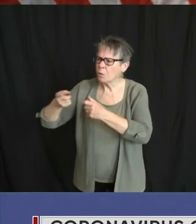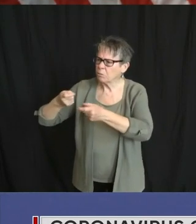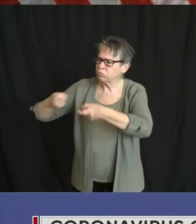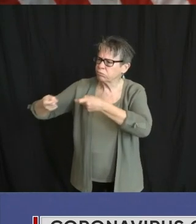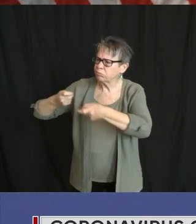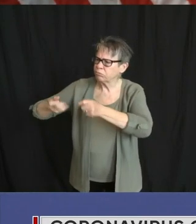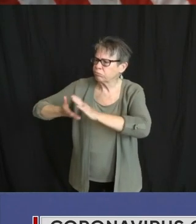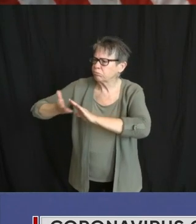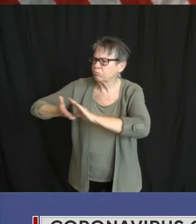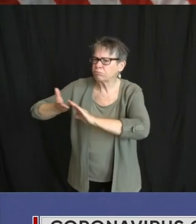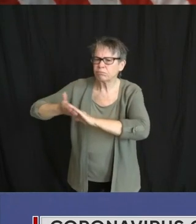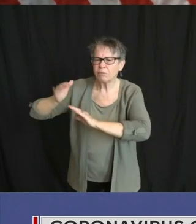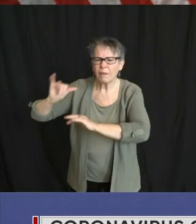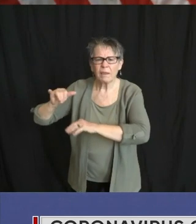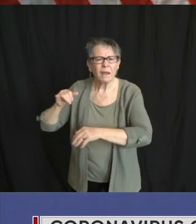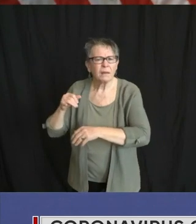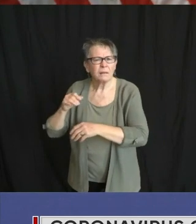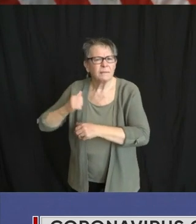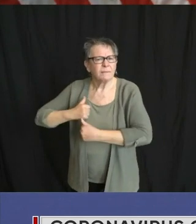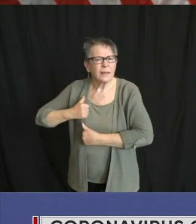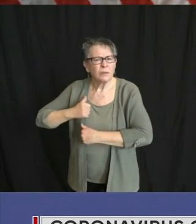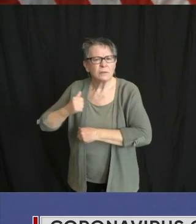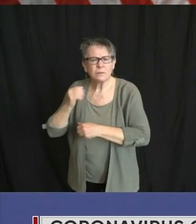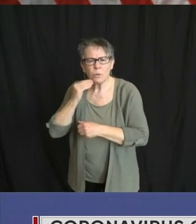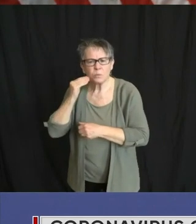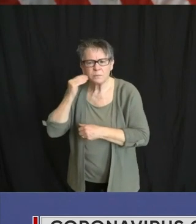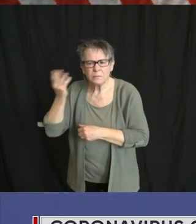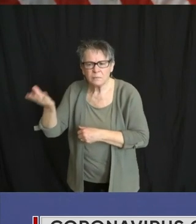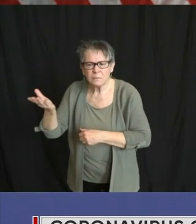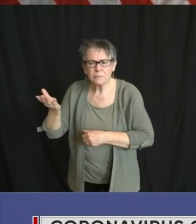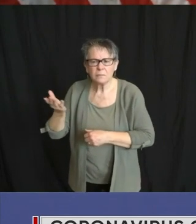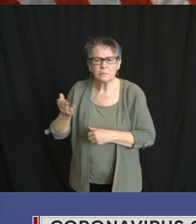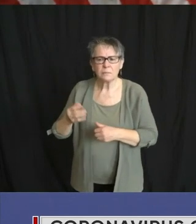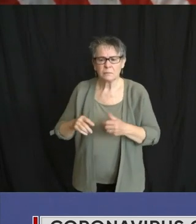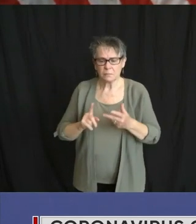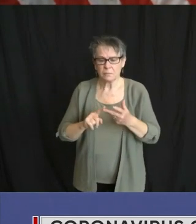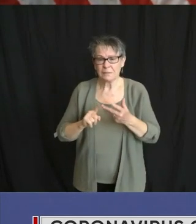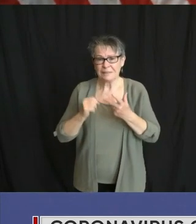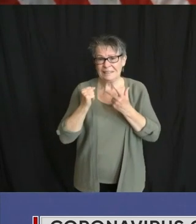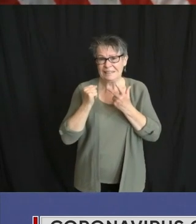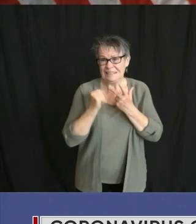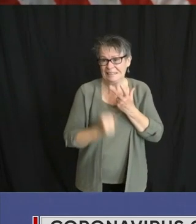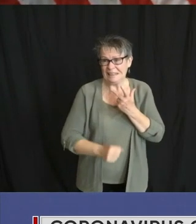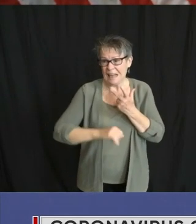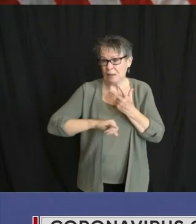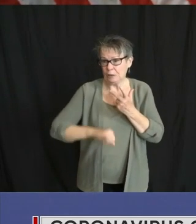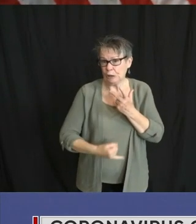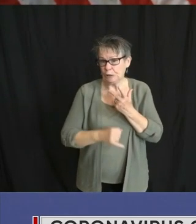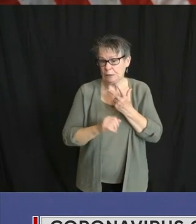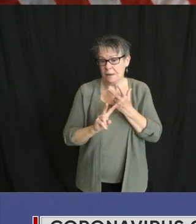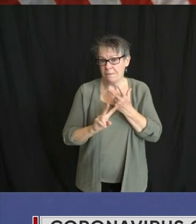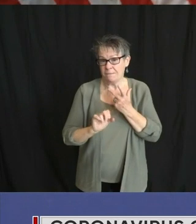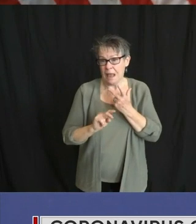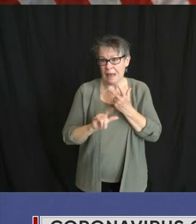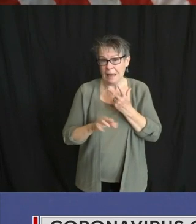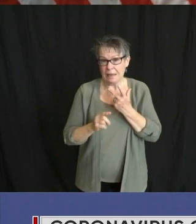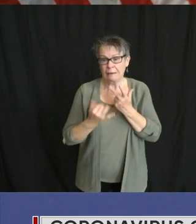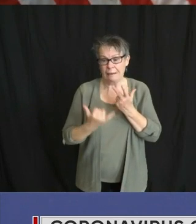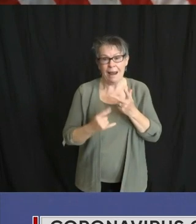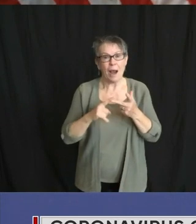RUN THE OPERATION.